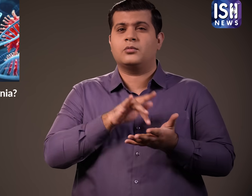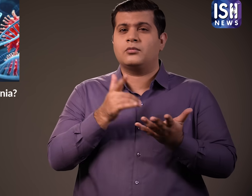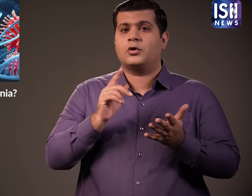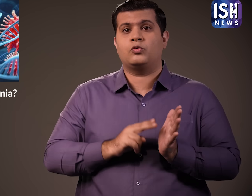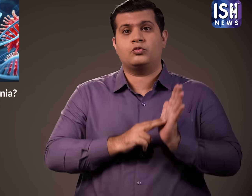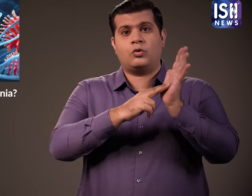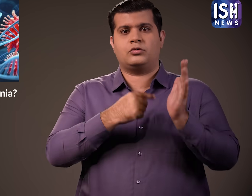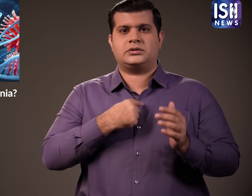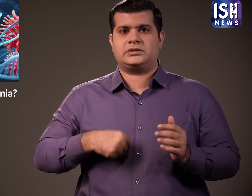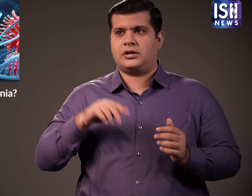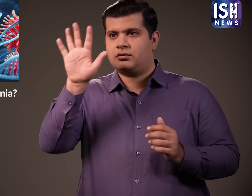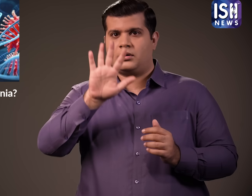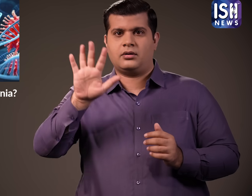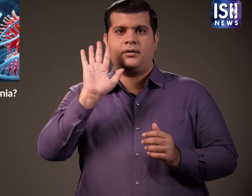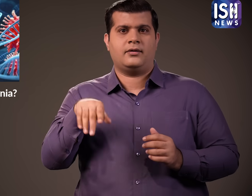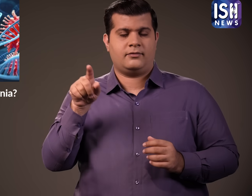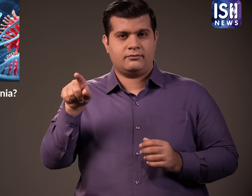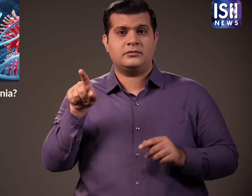It is prominent in Northern China.